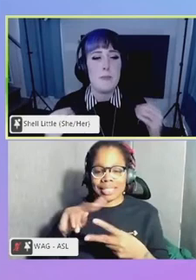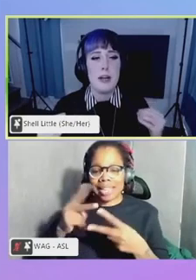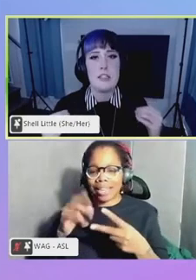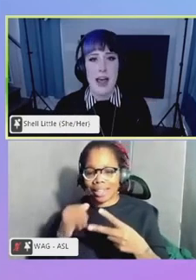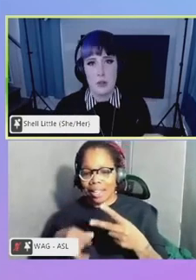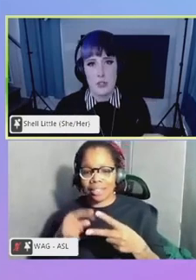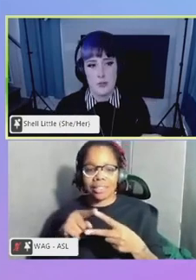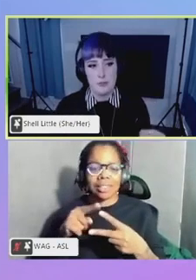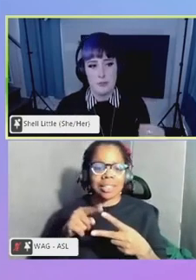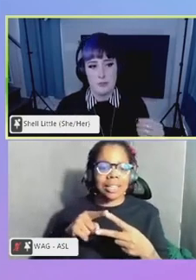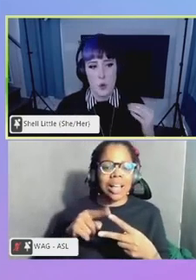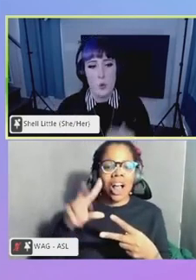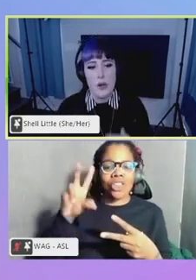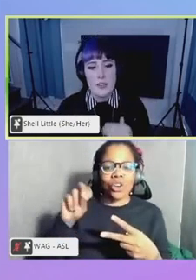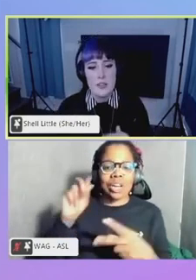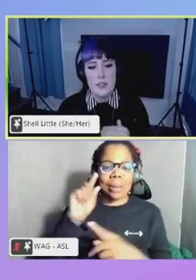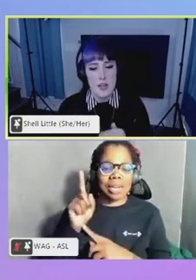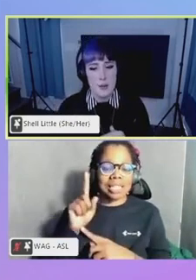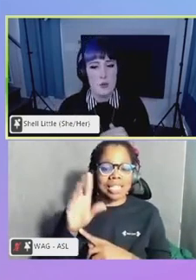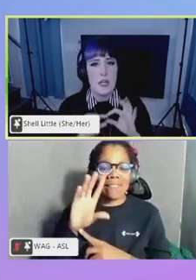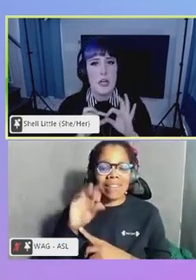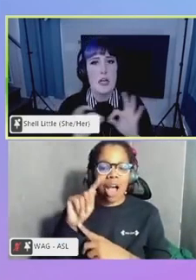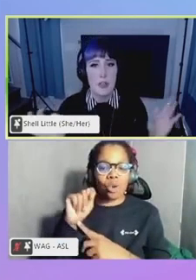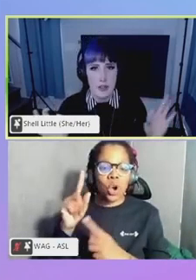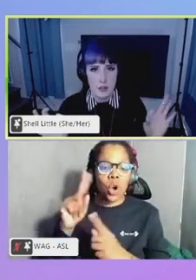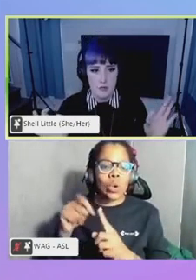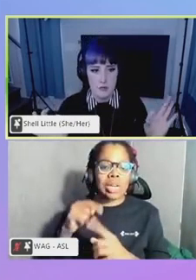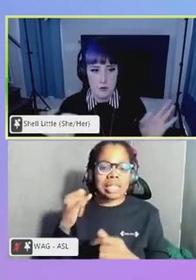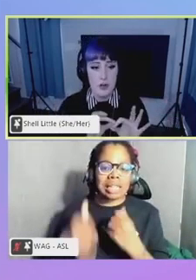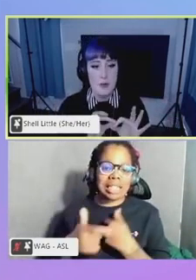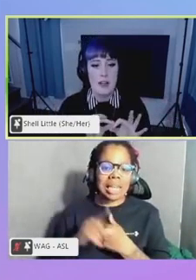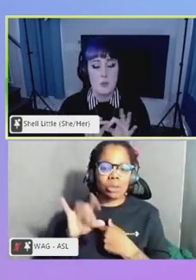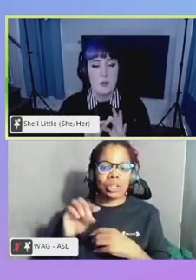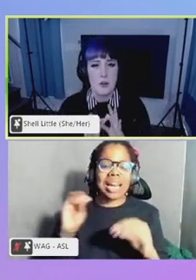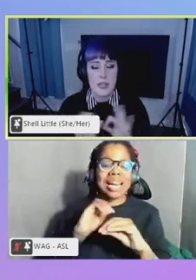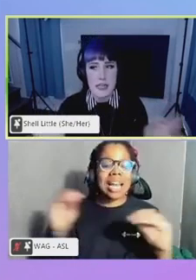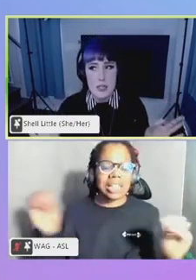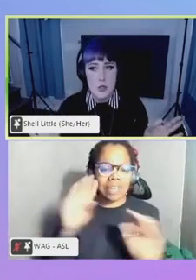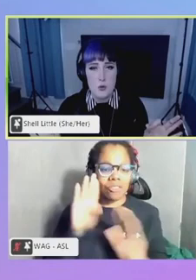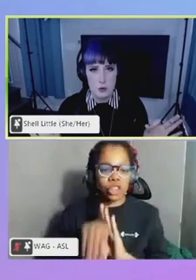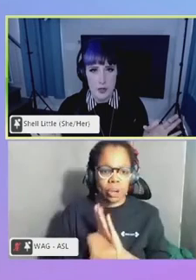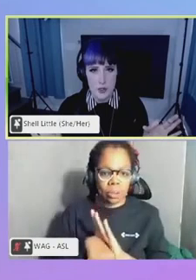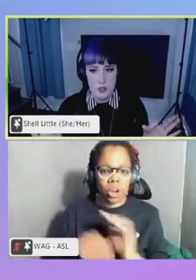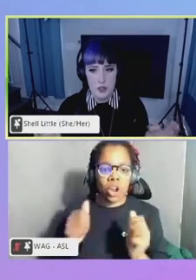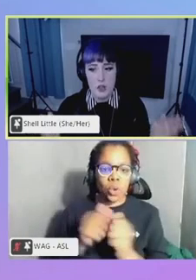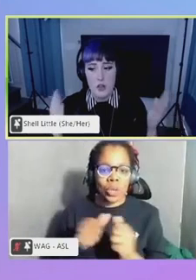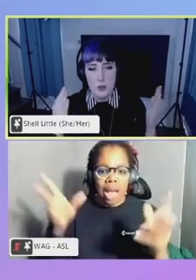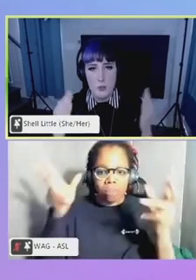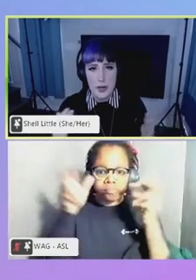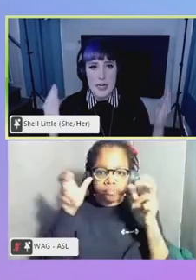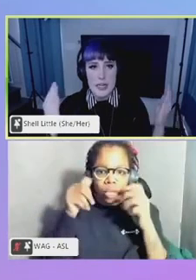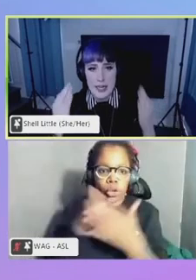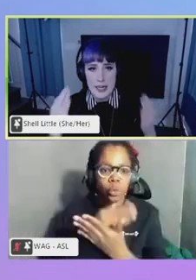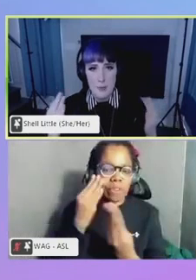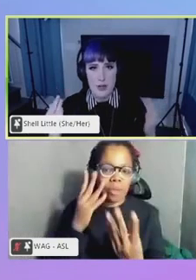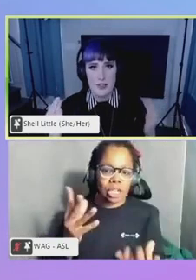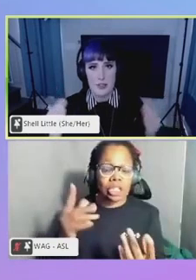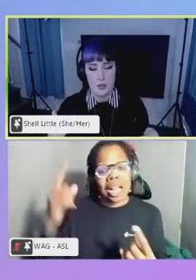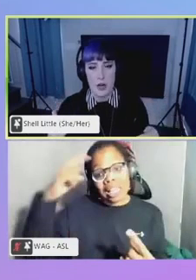a chance to get a lot of medical stuff that I had going on top of burnout. Handle. And last, my big suggestion, second to last, 30 minutes of